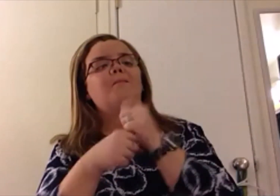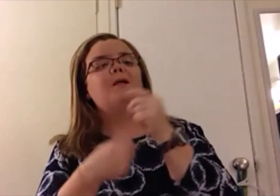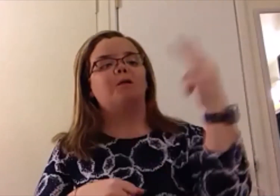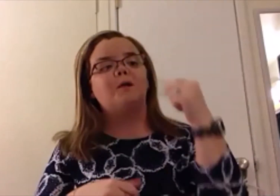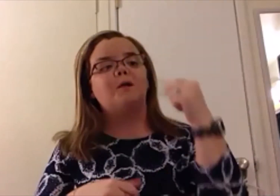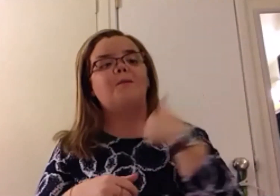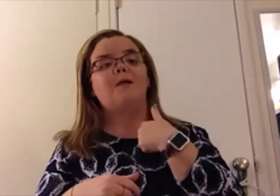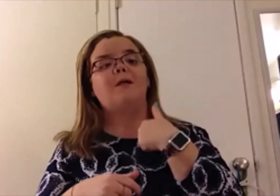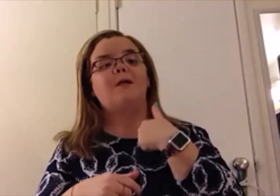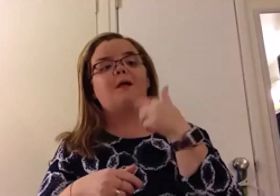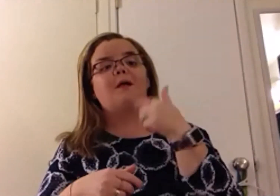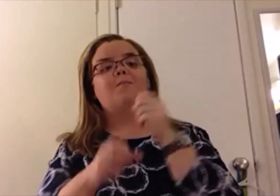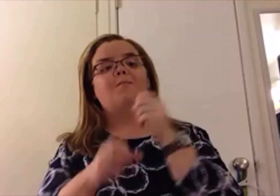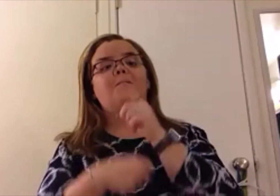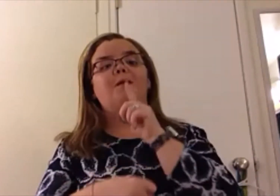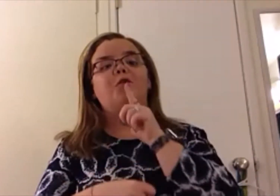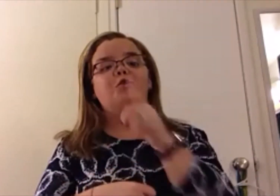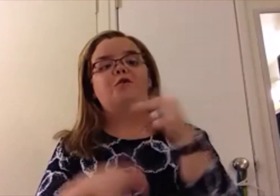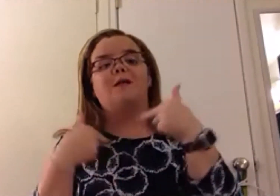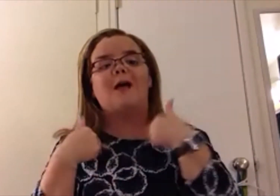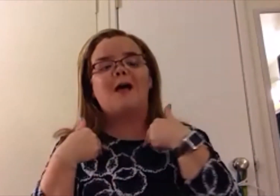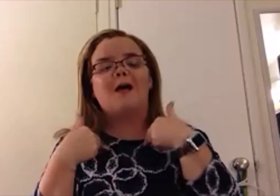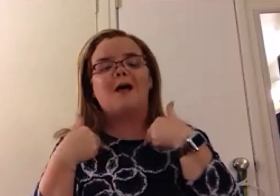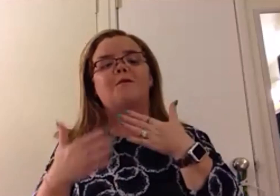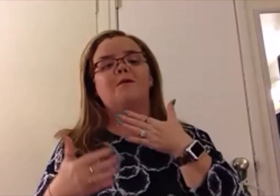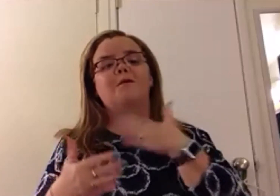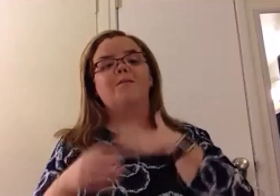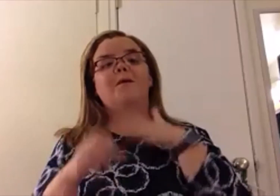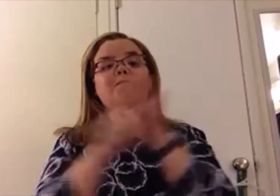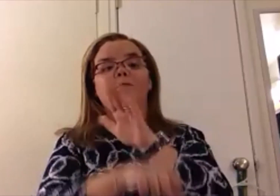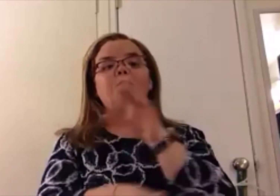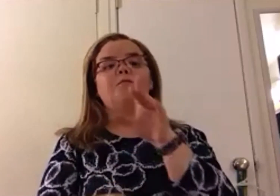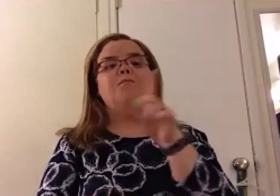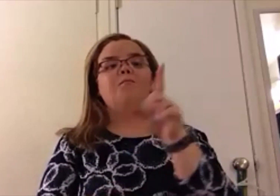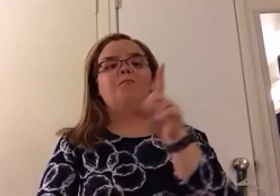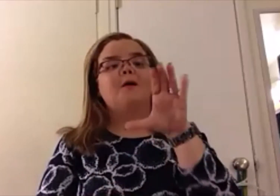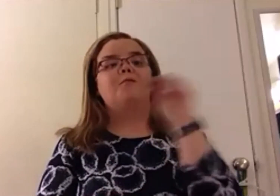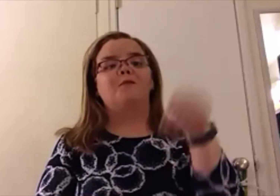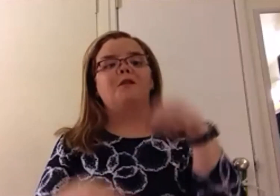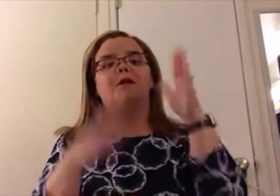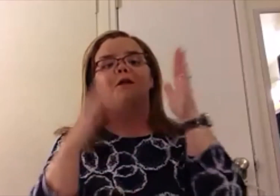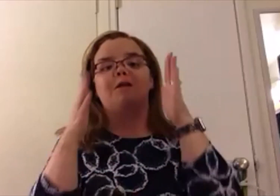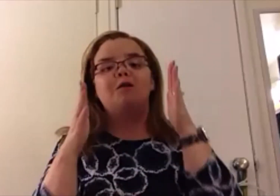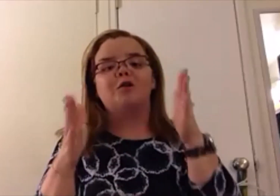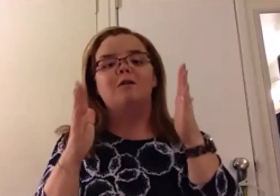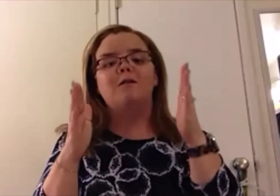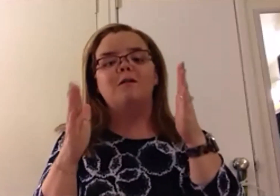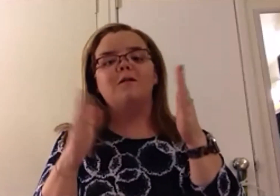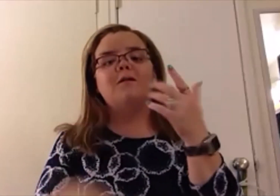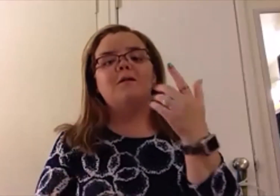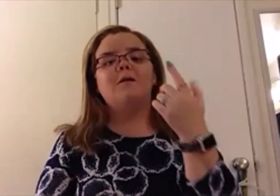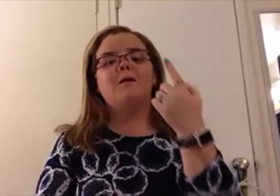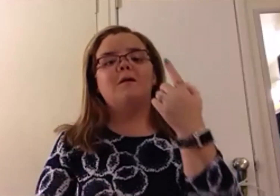they're looking at me and to make sure they have my full 100 percent attention because